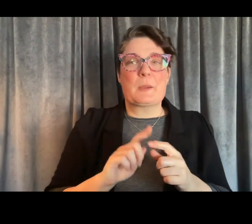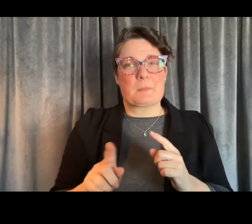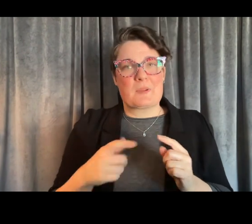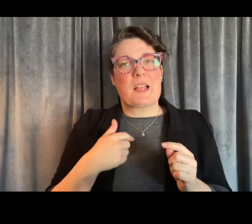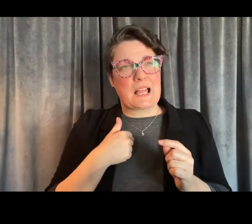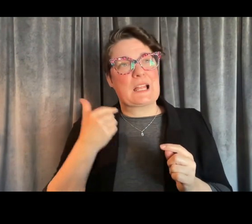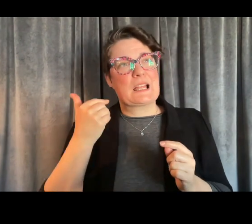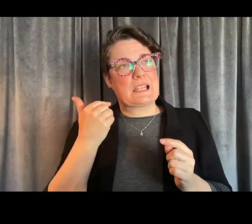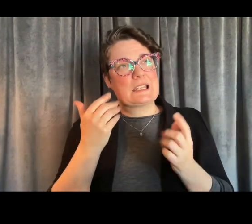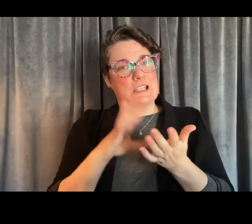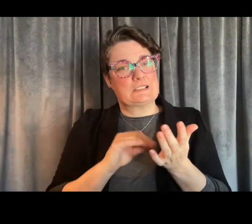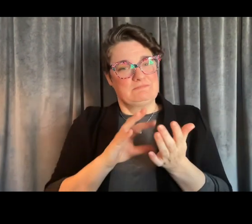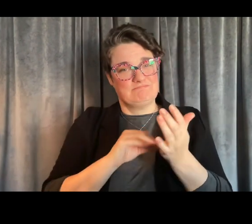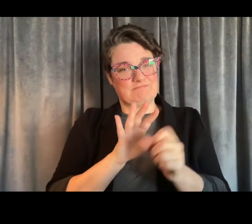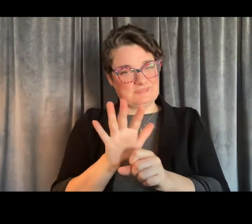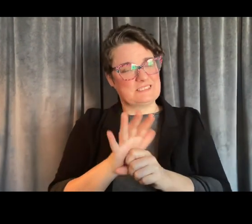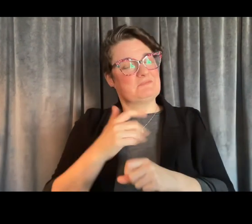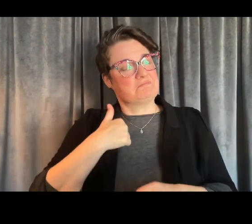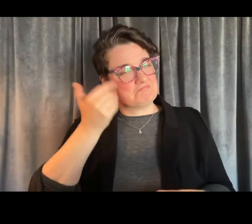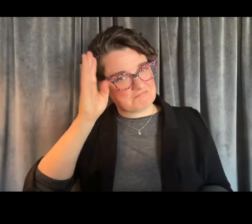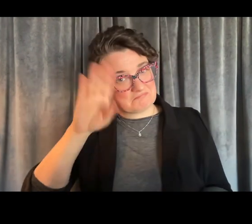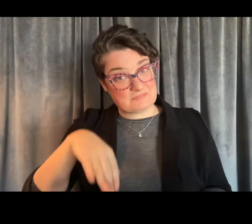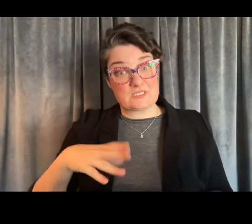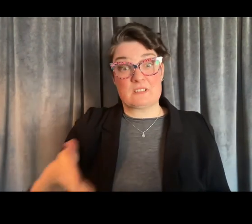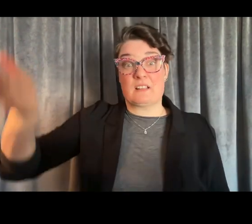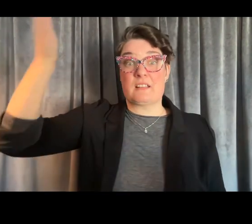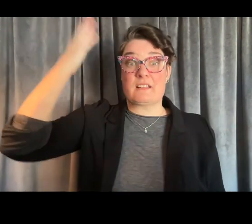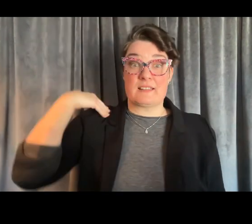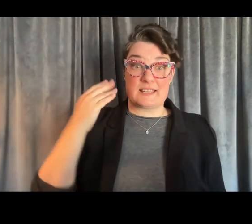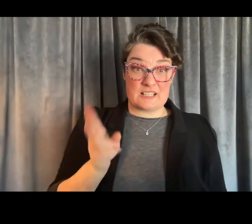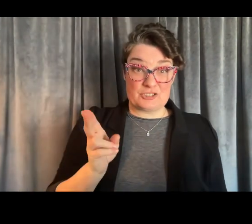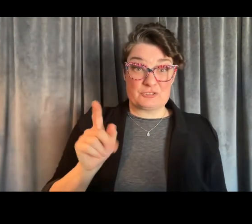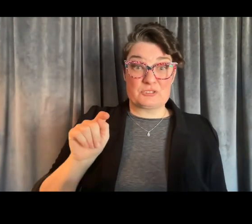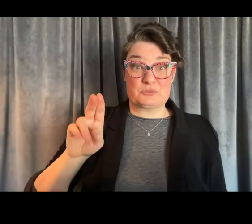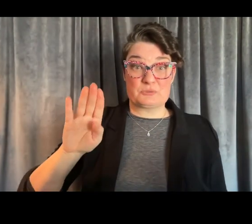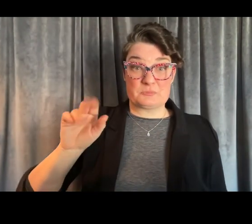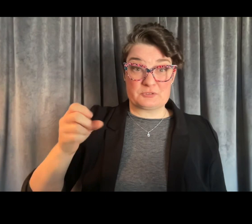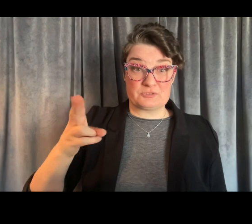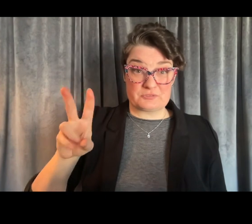know that historically, Tu B'Shvat was a time when it was like the birthday